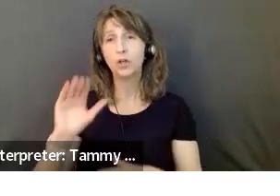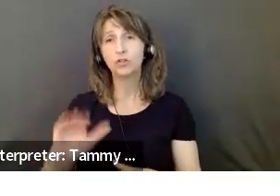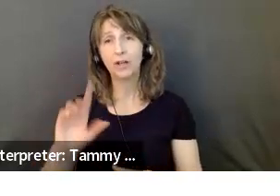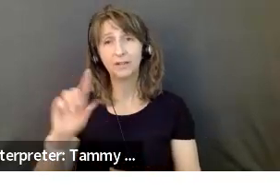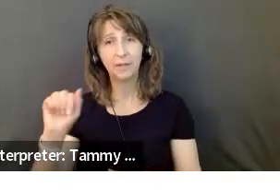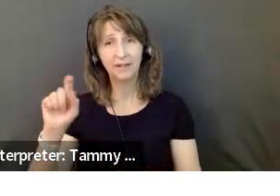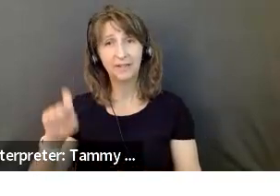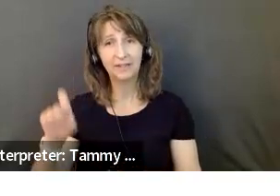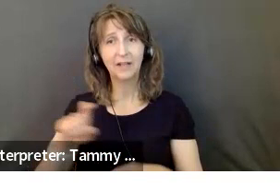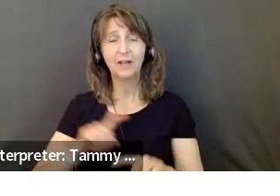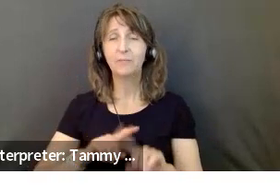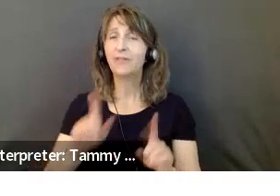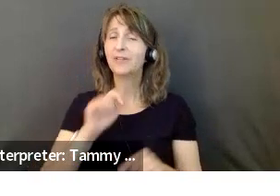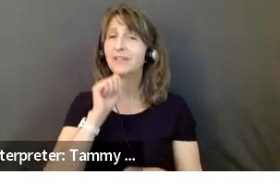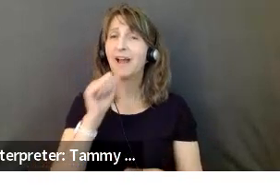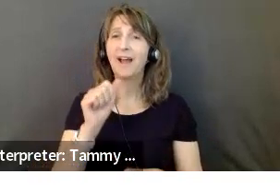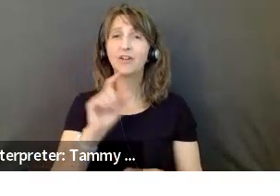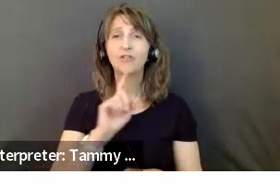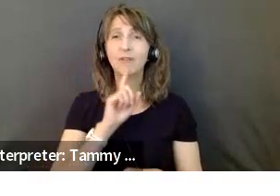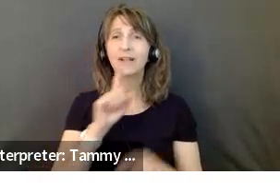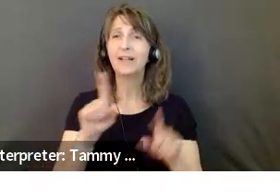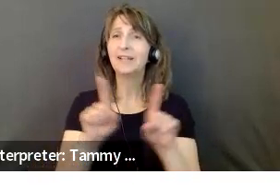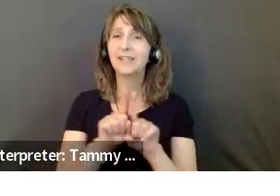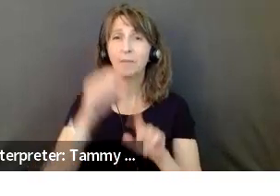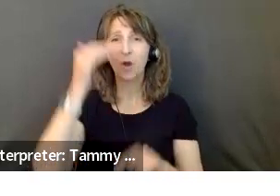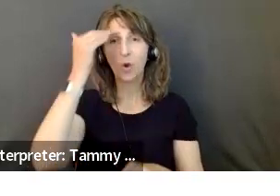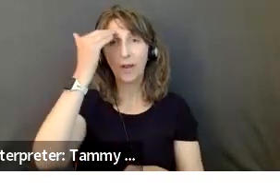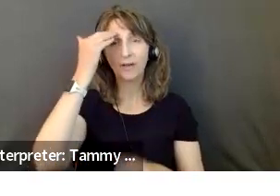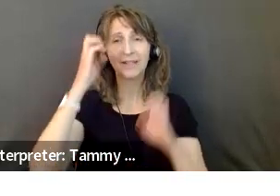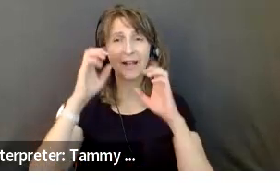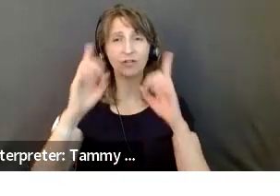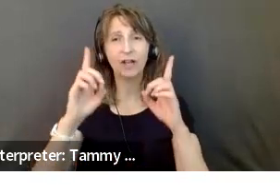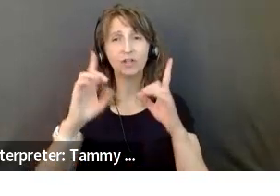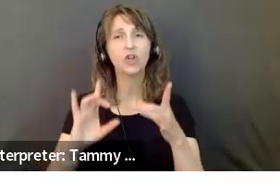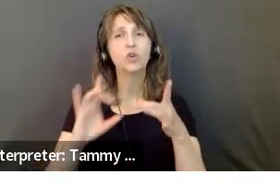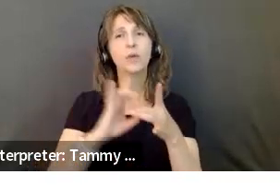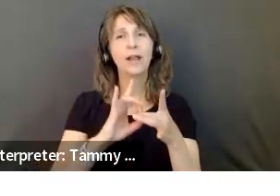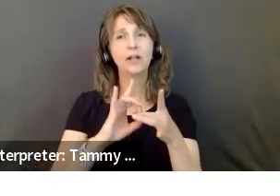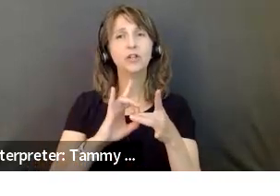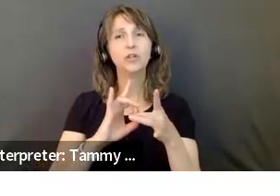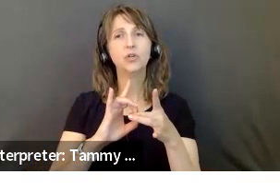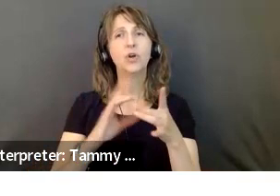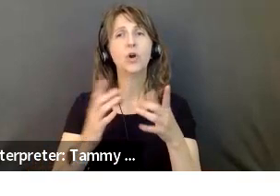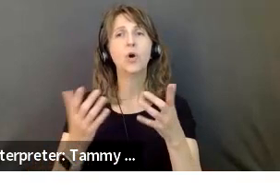But there's not necessarily the same awareness and education as it relates to what can you access. For your child's behavioral health needs.